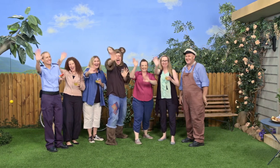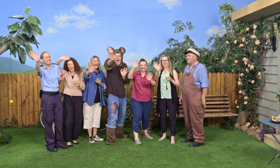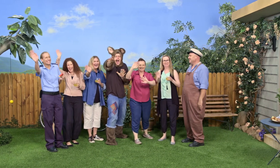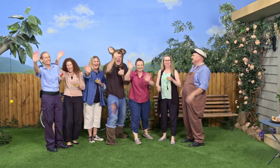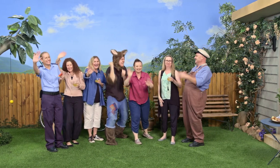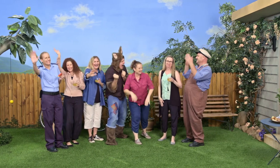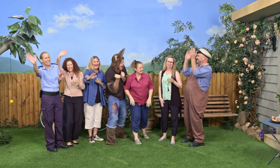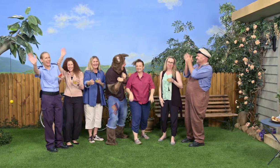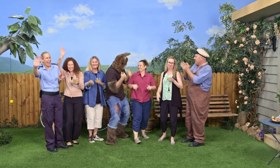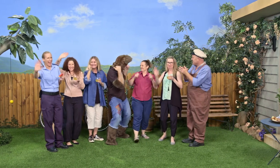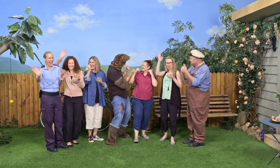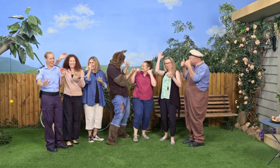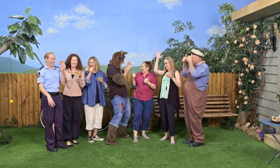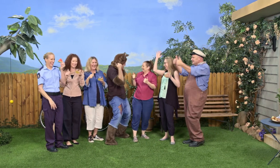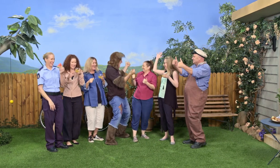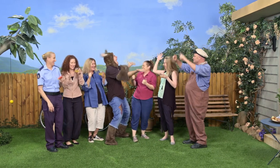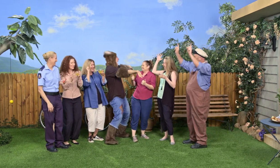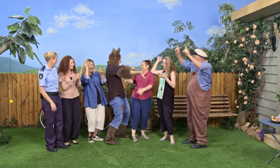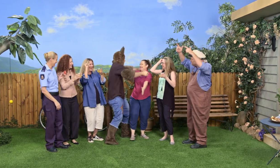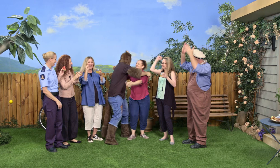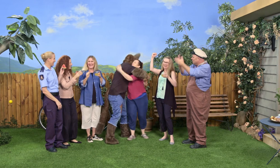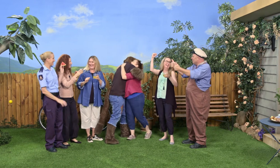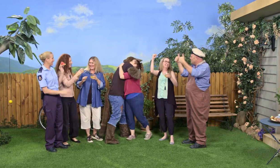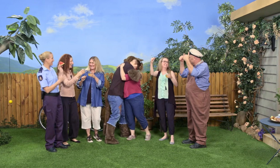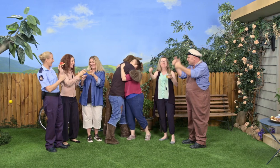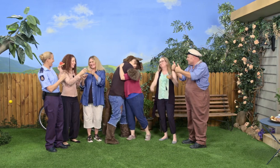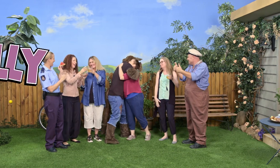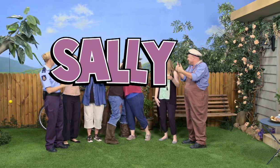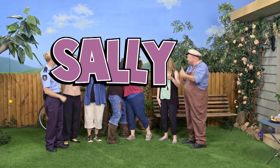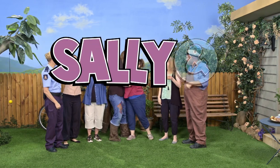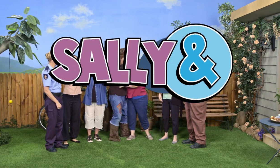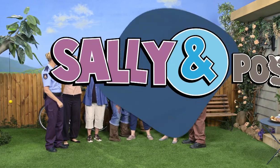Bye! It's been great day today. Such a great day, Sally. Oh!